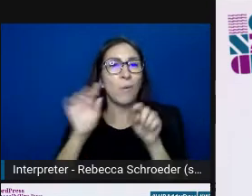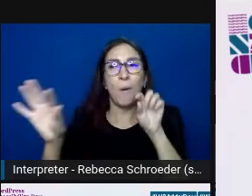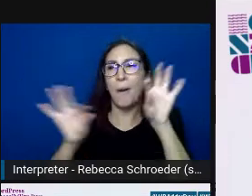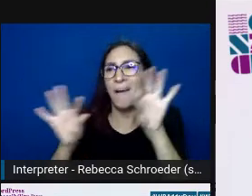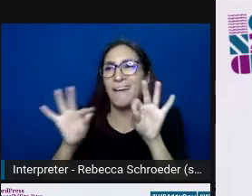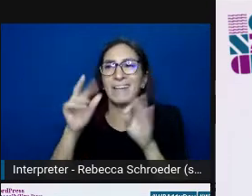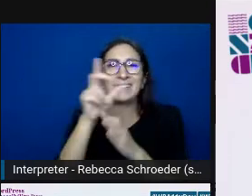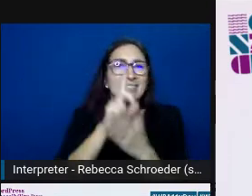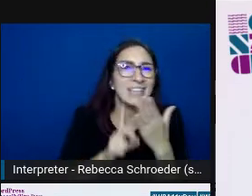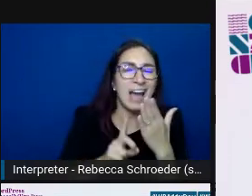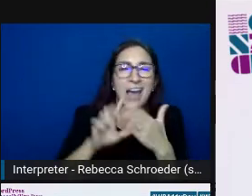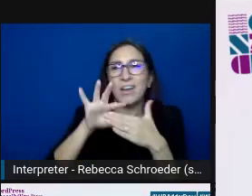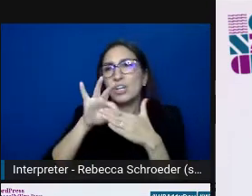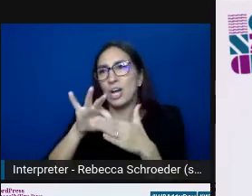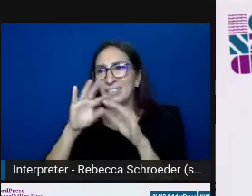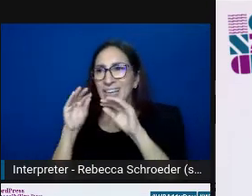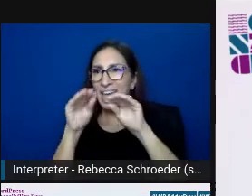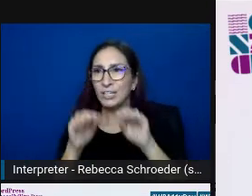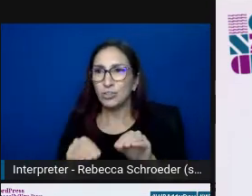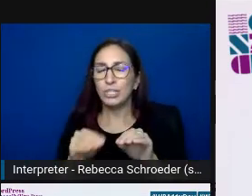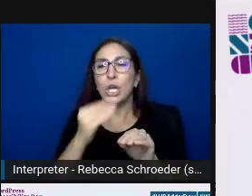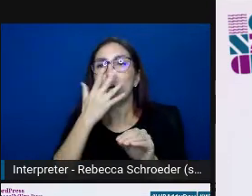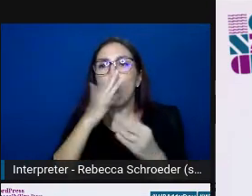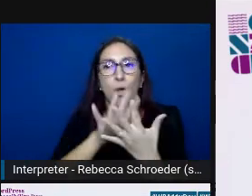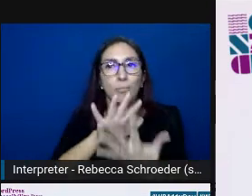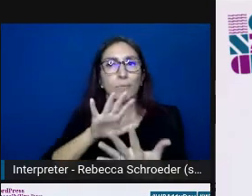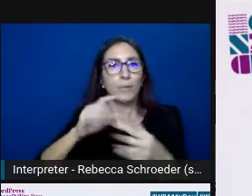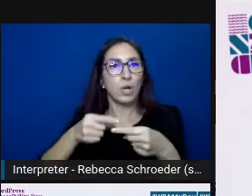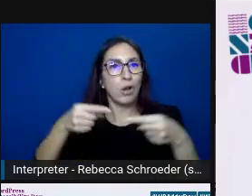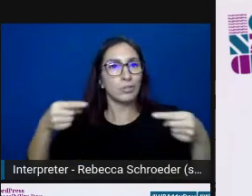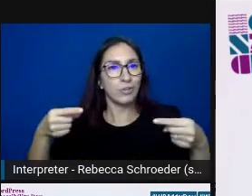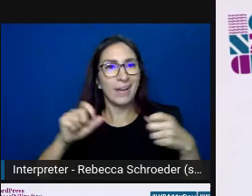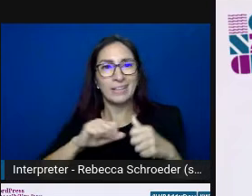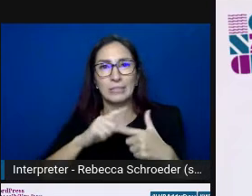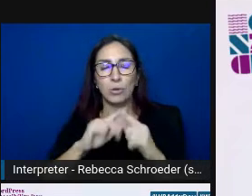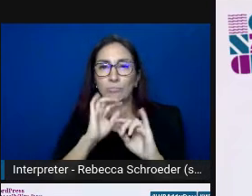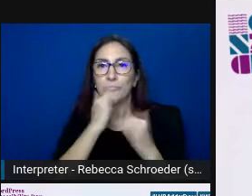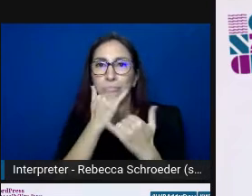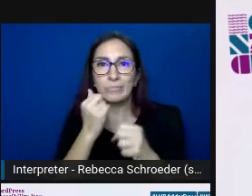Things like poor color contrasts, misusing the heading tags.